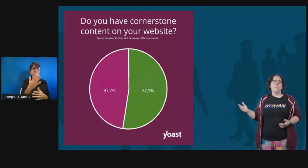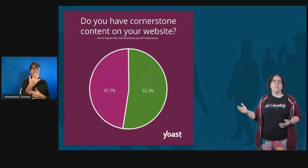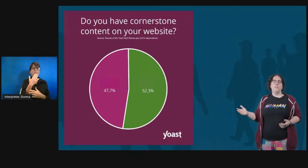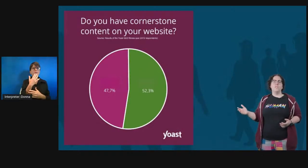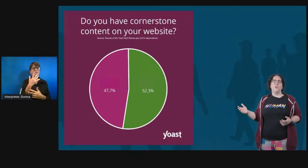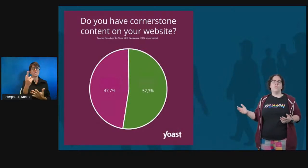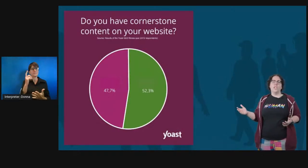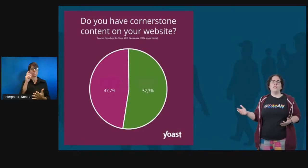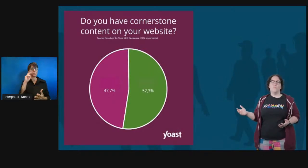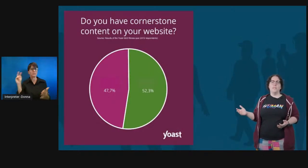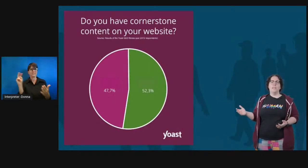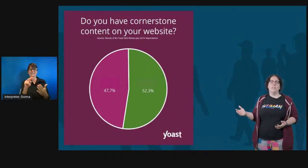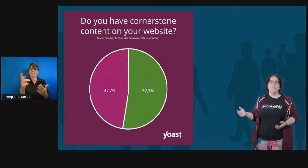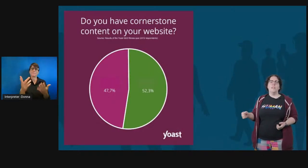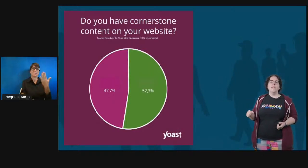You should not rely on color alone